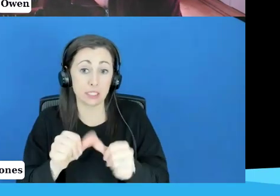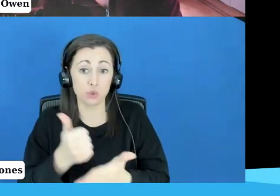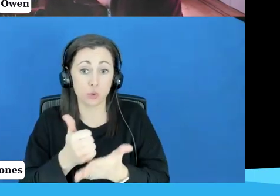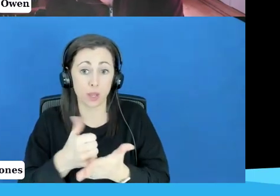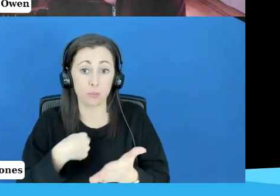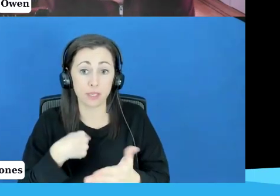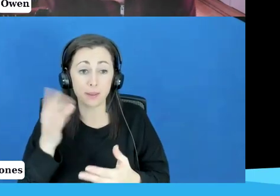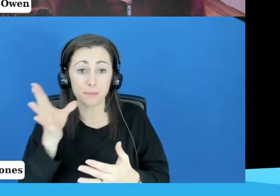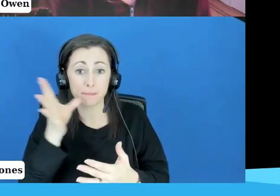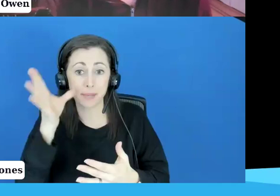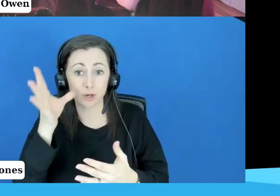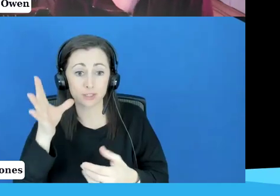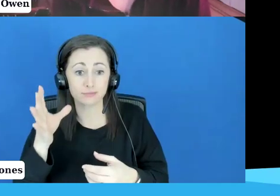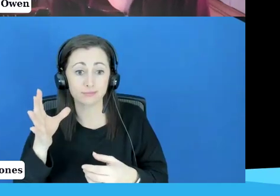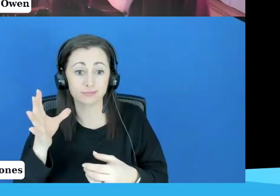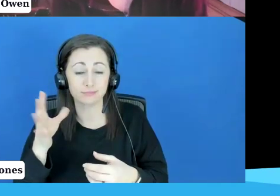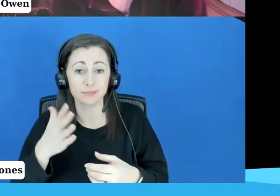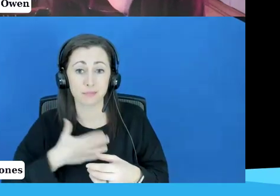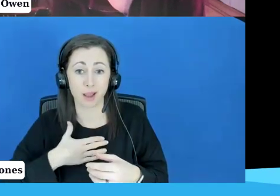to one-year-old boys.